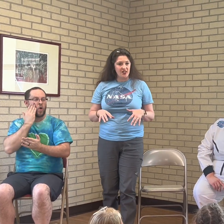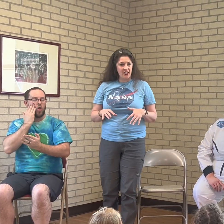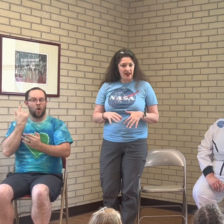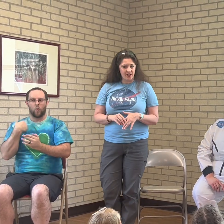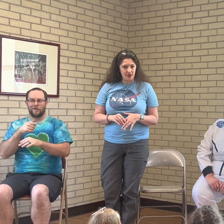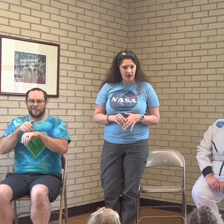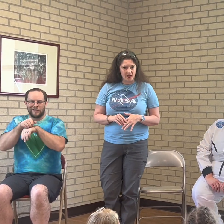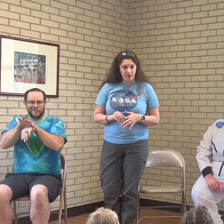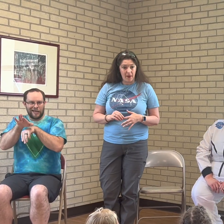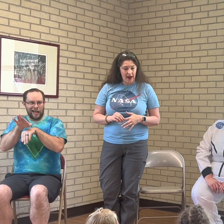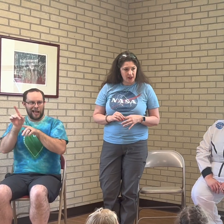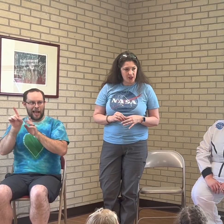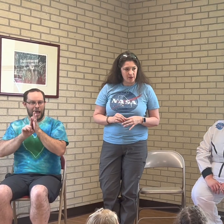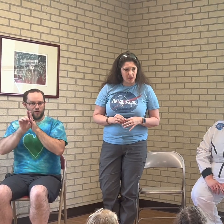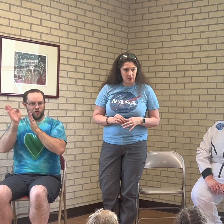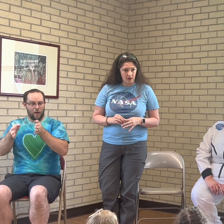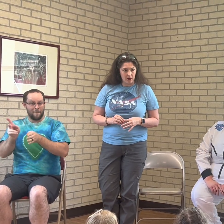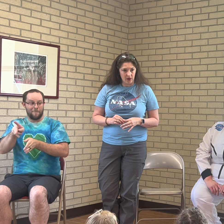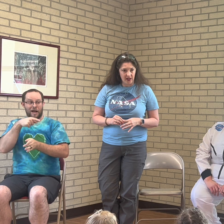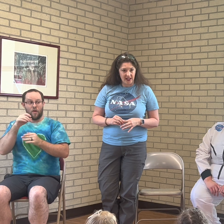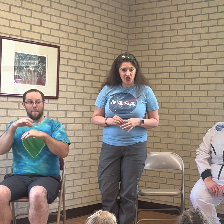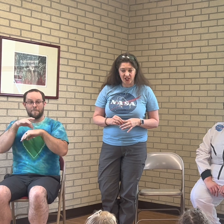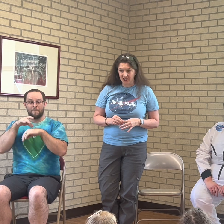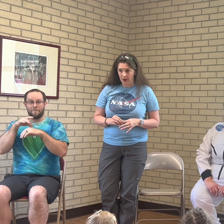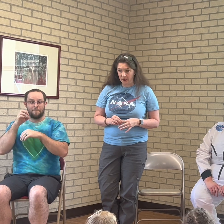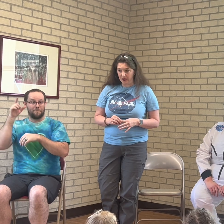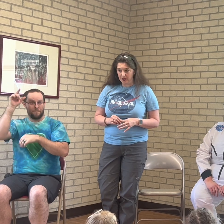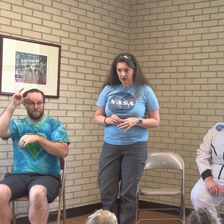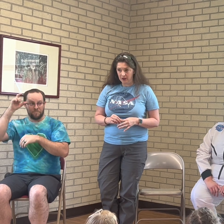sending astronauts back to the Moon in just a couple years?